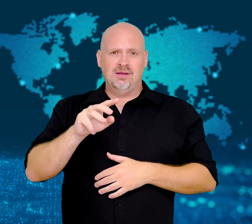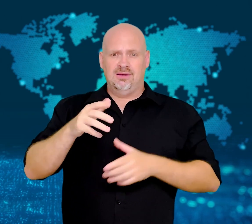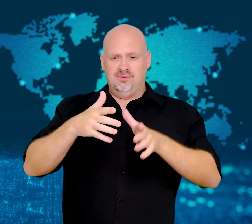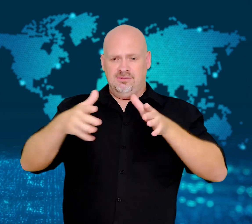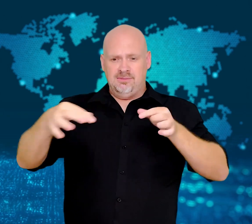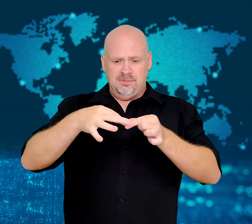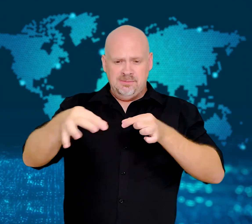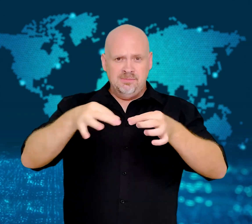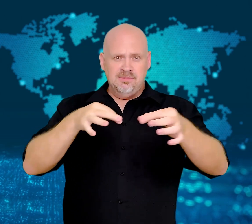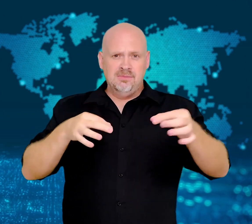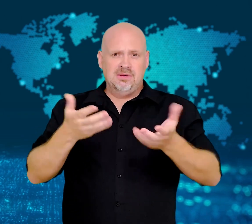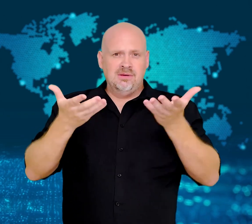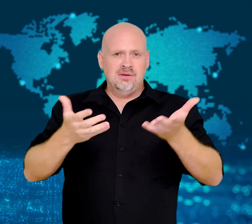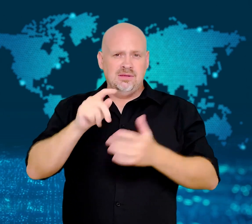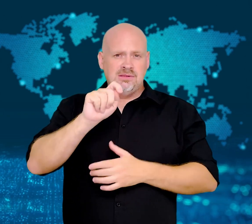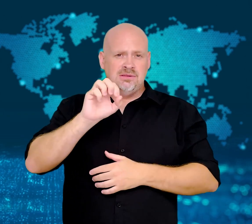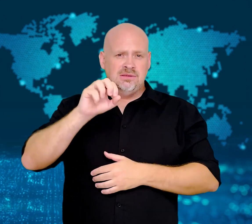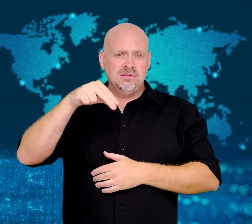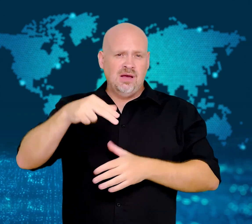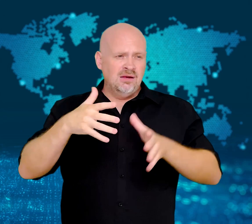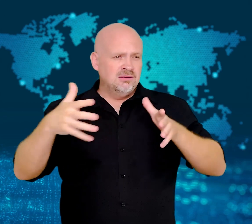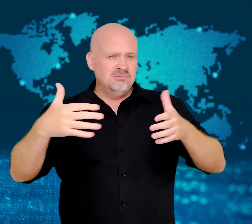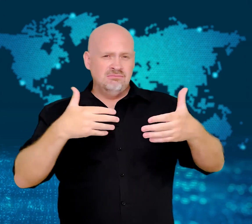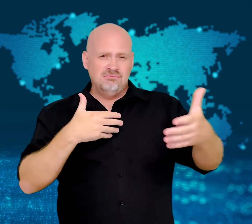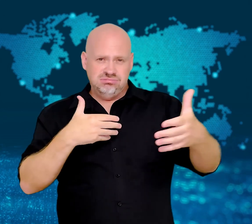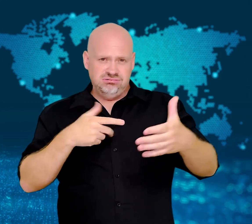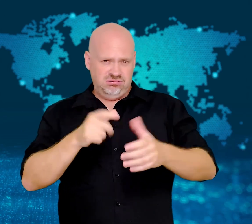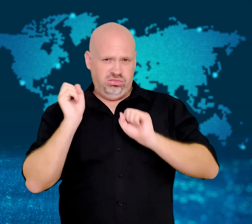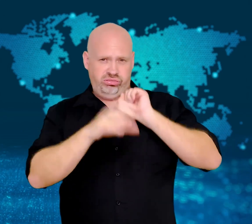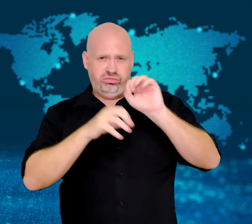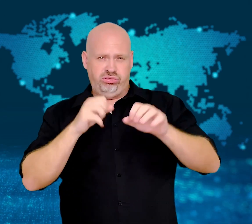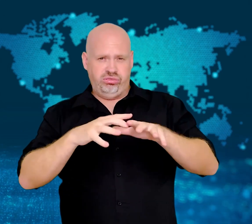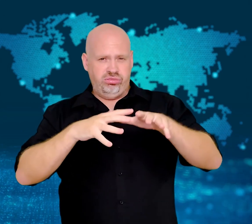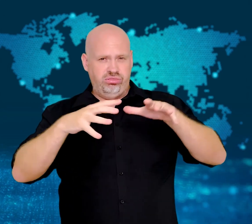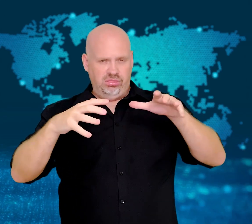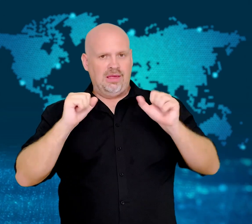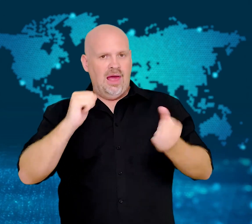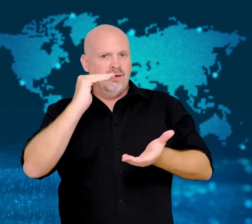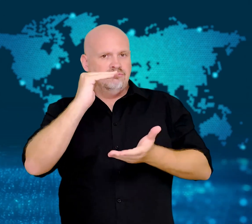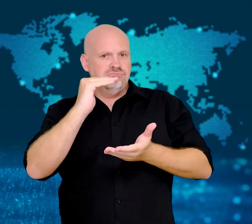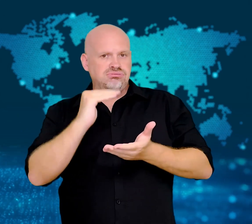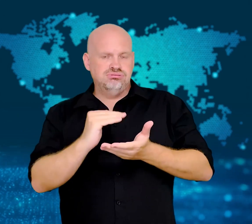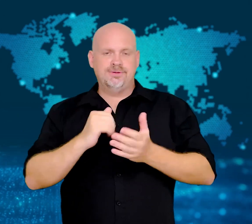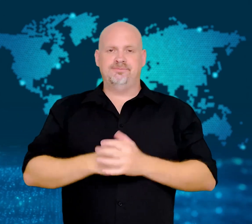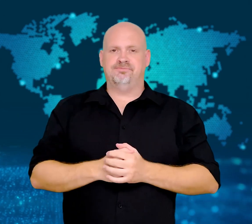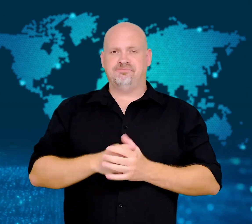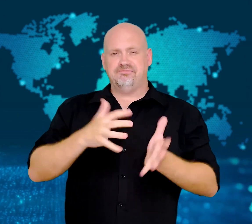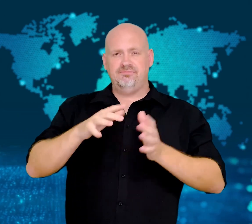and 16 million straws are used daily, but only 8% of